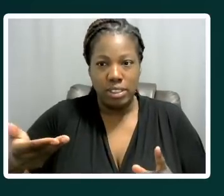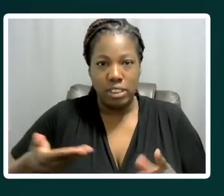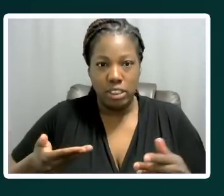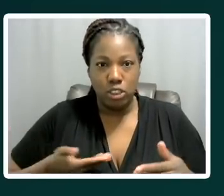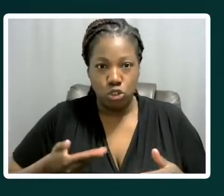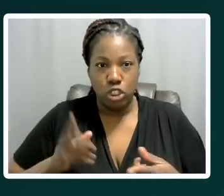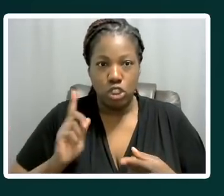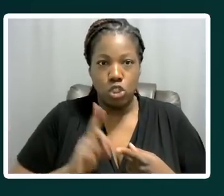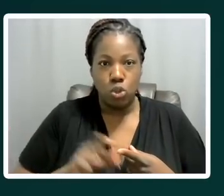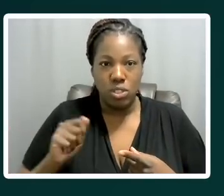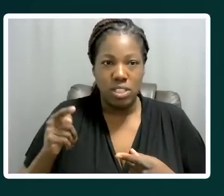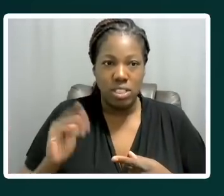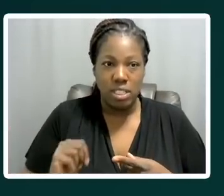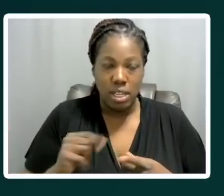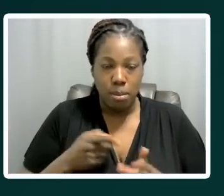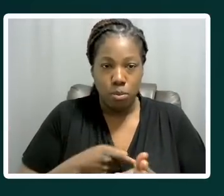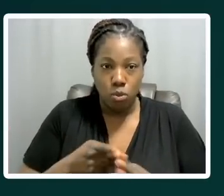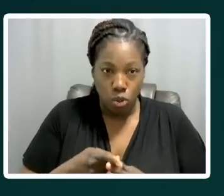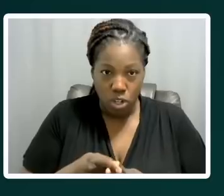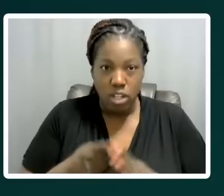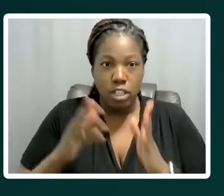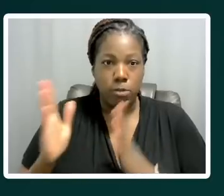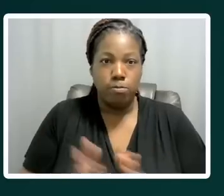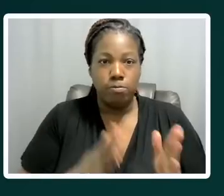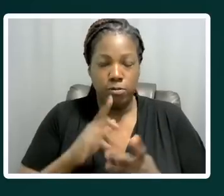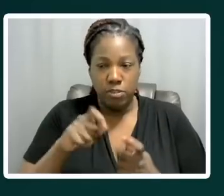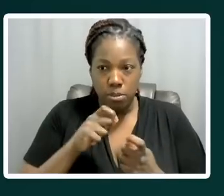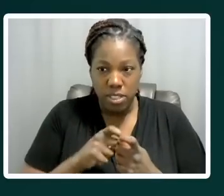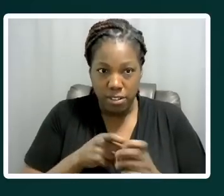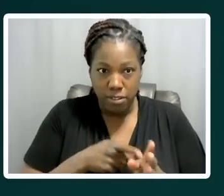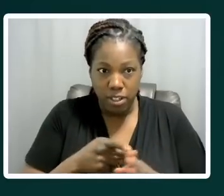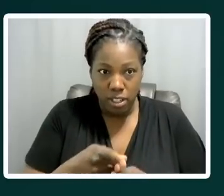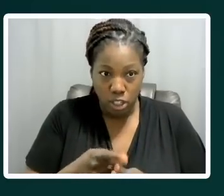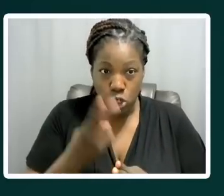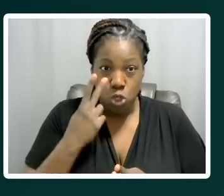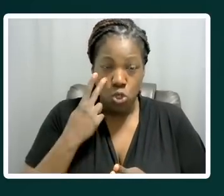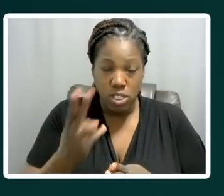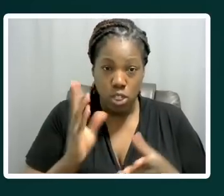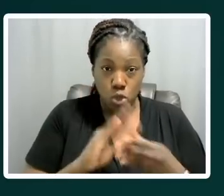organized around a particular field of study. You see both the Stories of Women in STEM space and